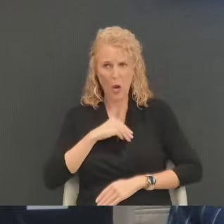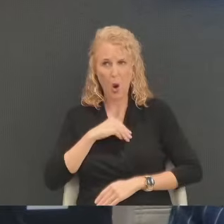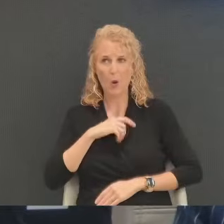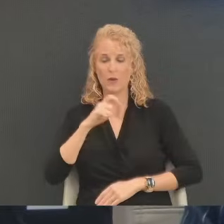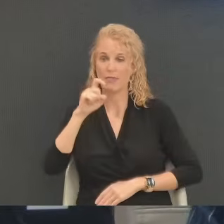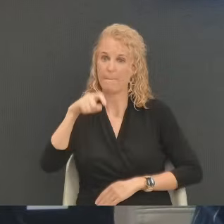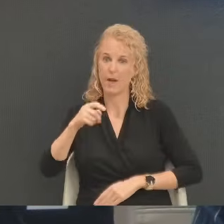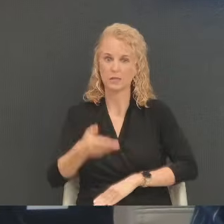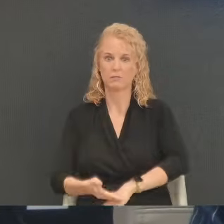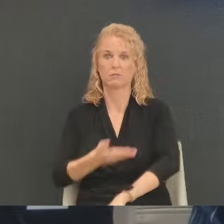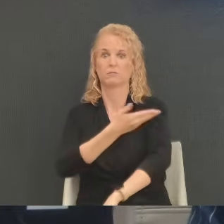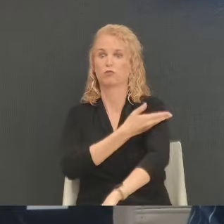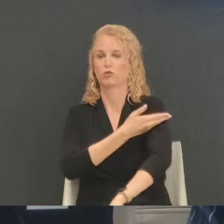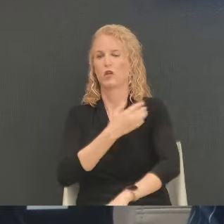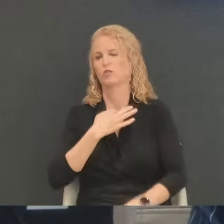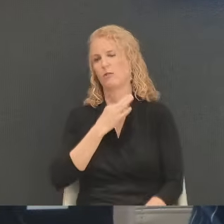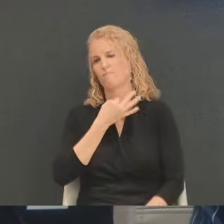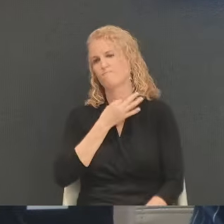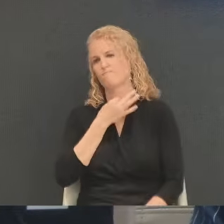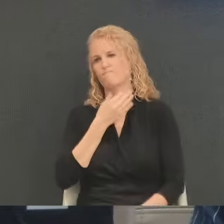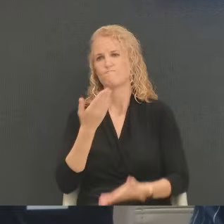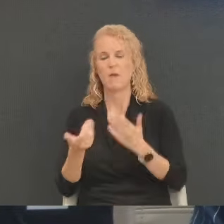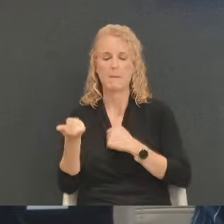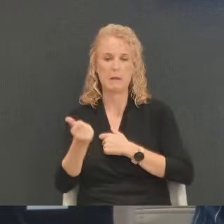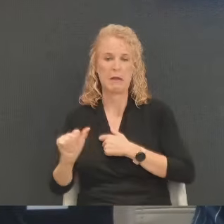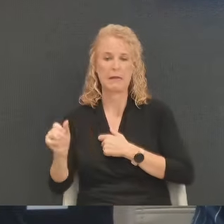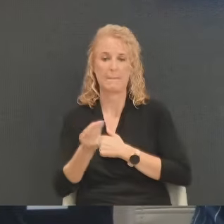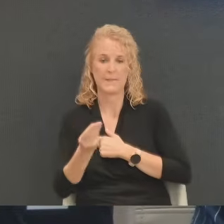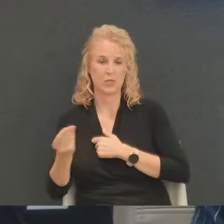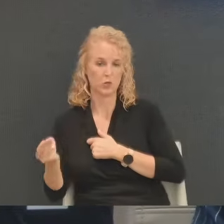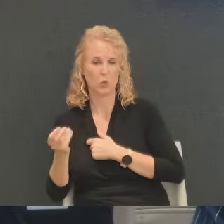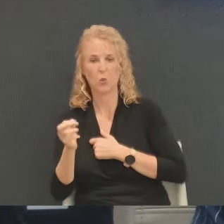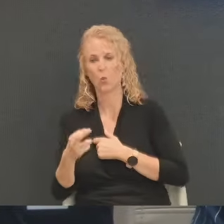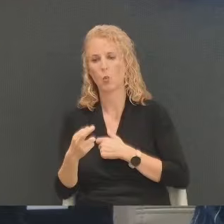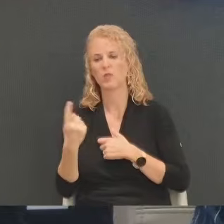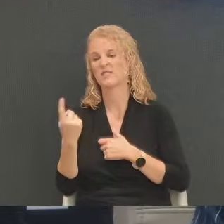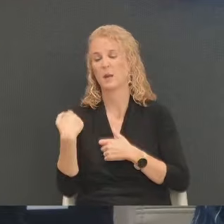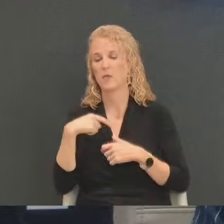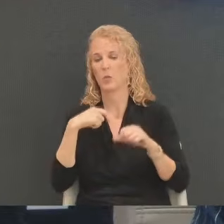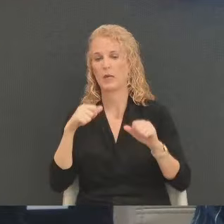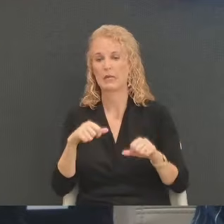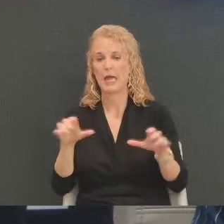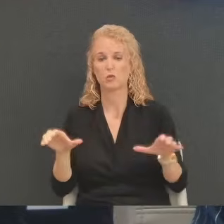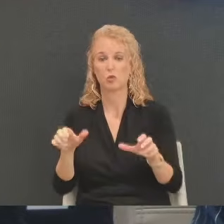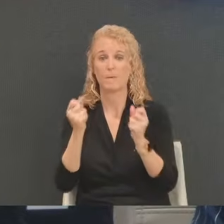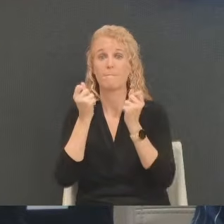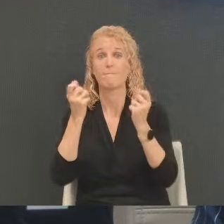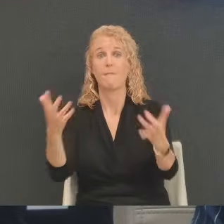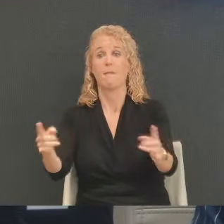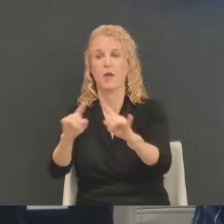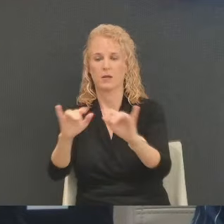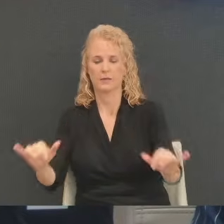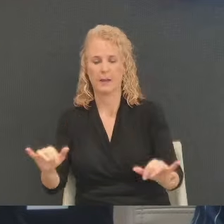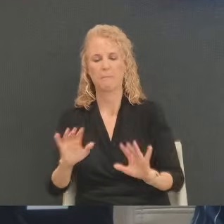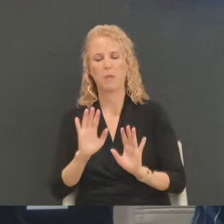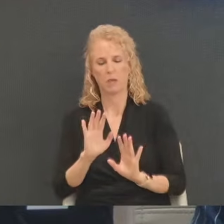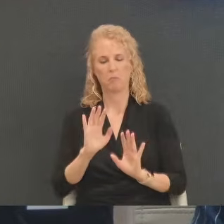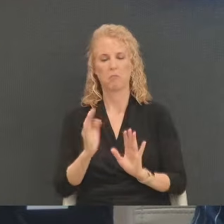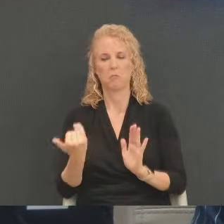I didn't know if any of the materials or something that we could put together, but I nonetheless